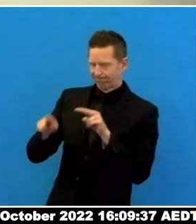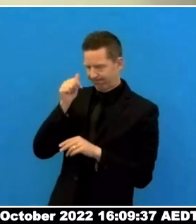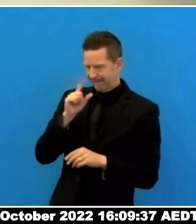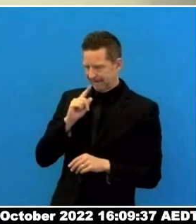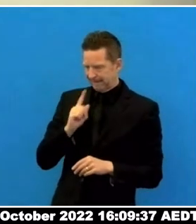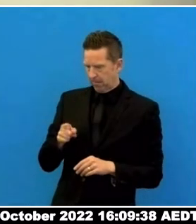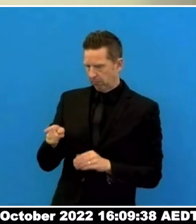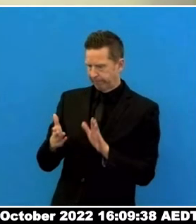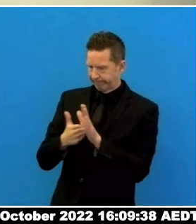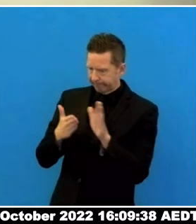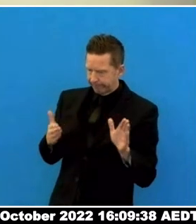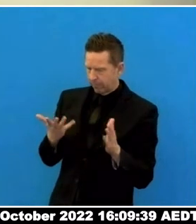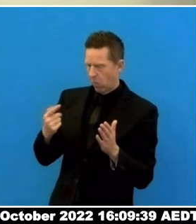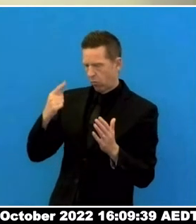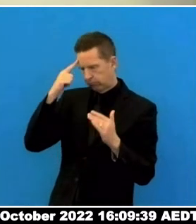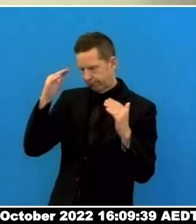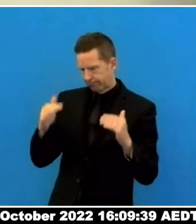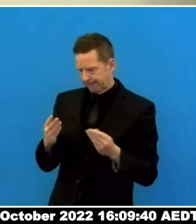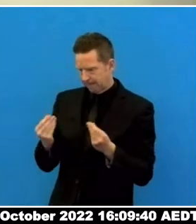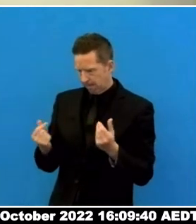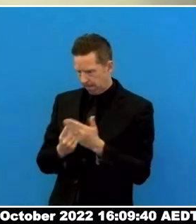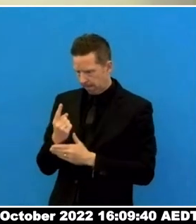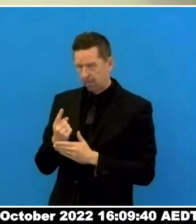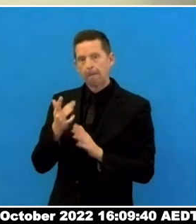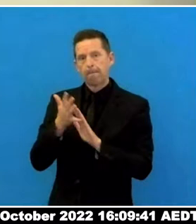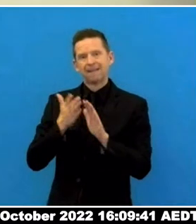and what is so, the teacher can explain that